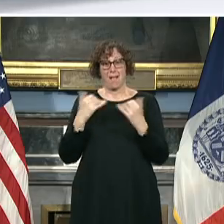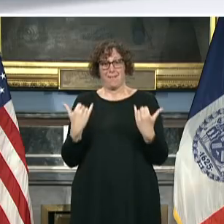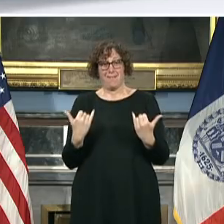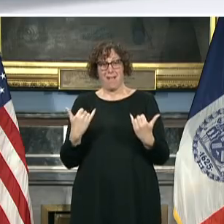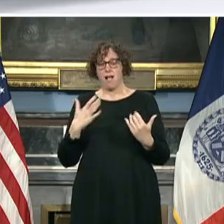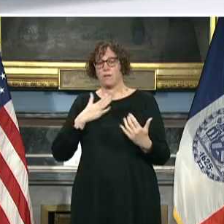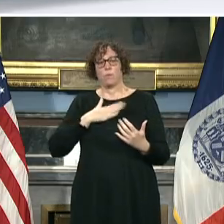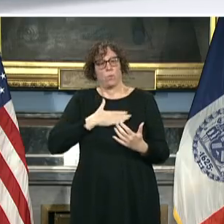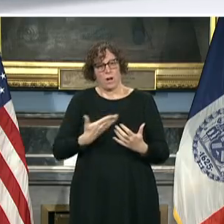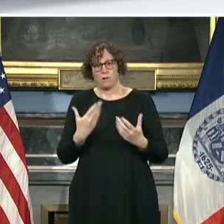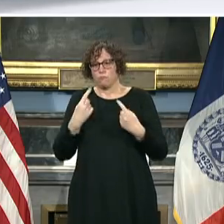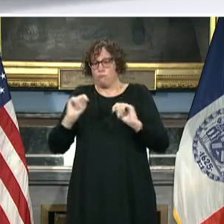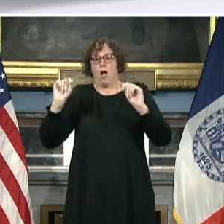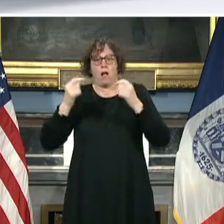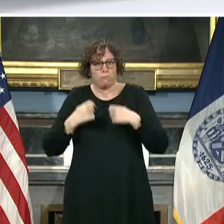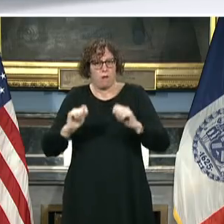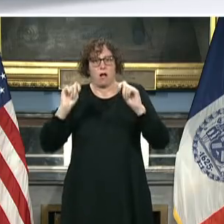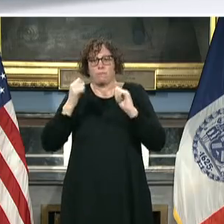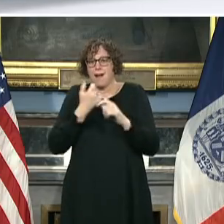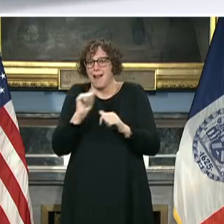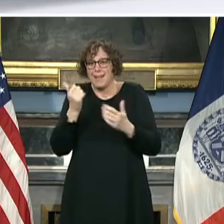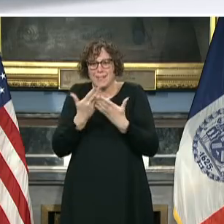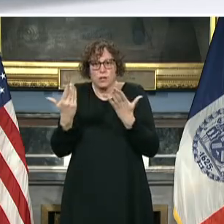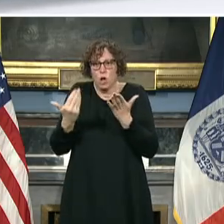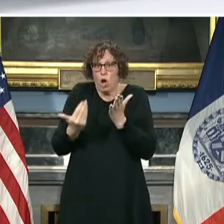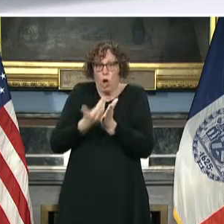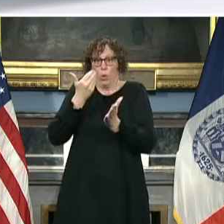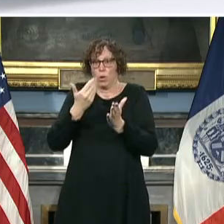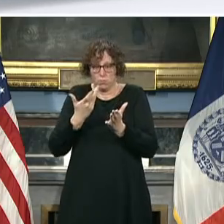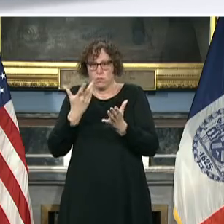RHIGTOW N WE'RE WILLING TO TRY JUST ABOUT